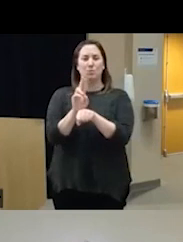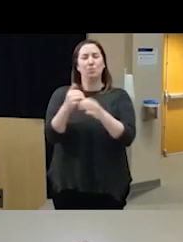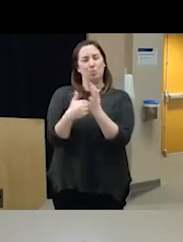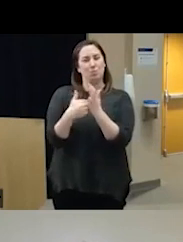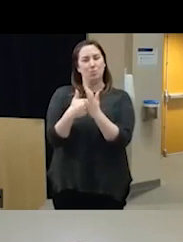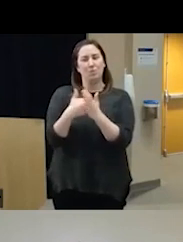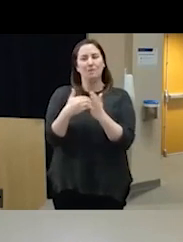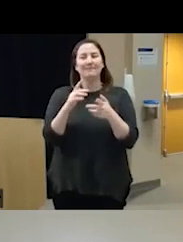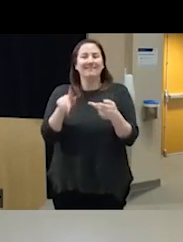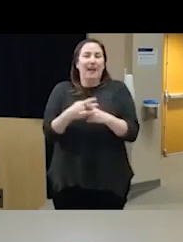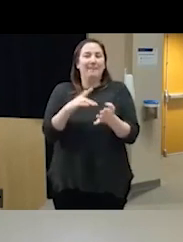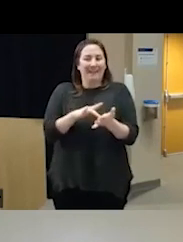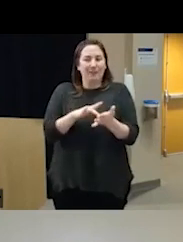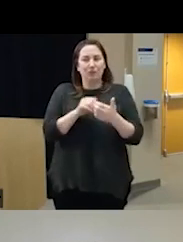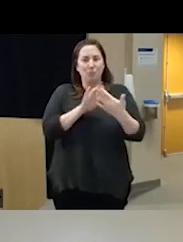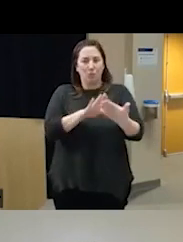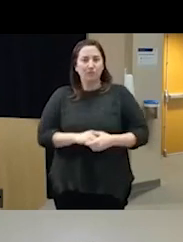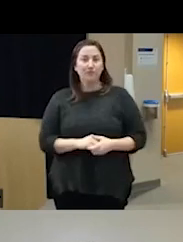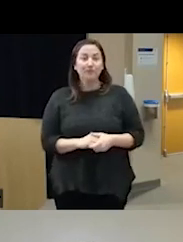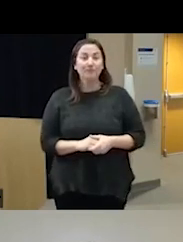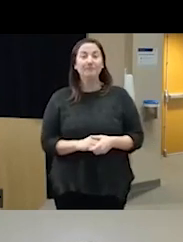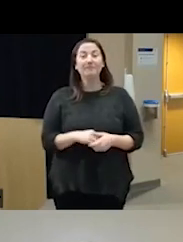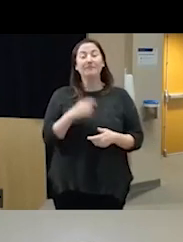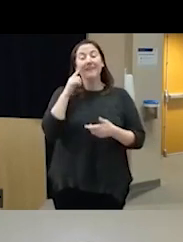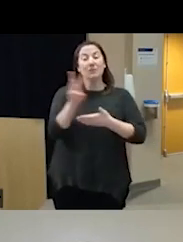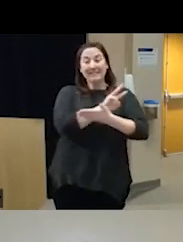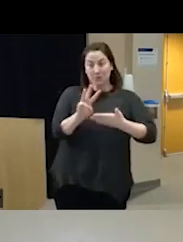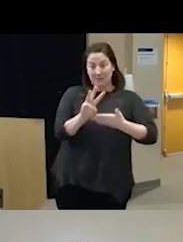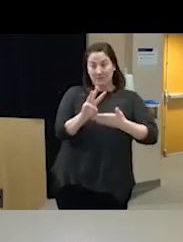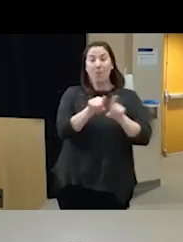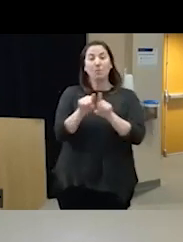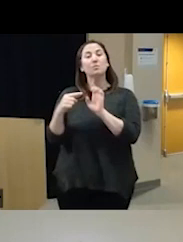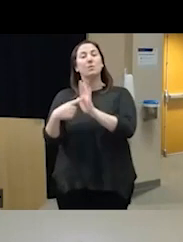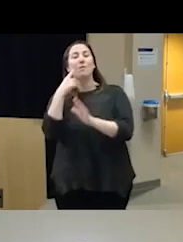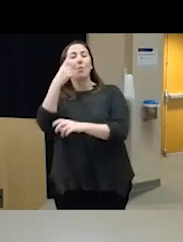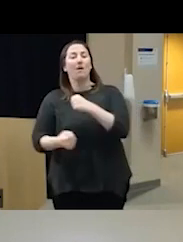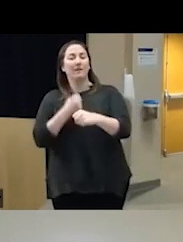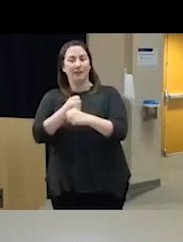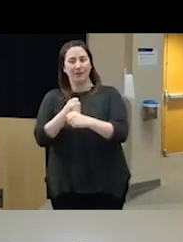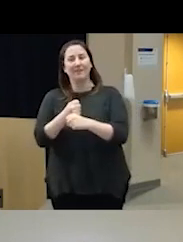This was not only shown at six weeks. But we also showed that at one year not yet published where